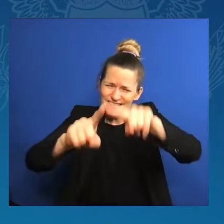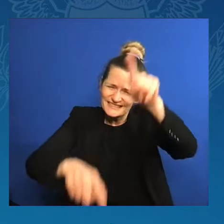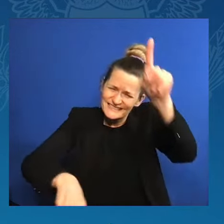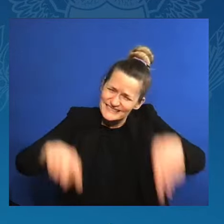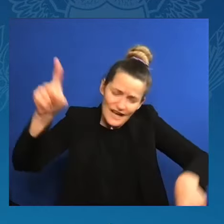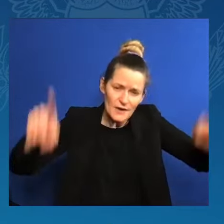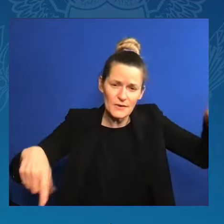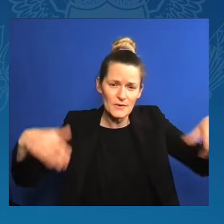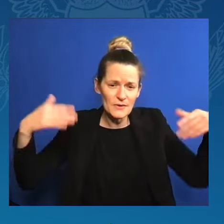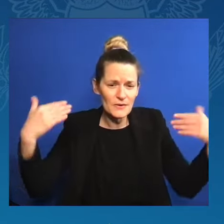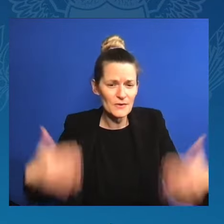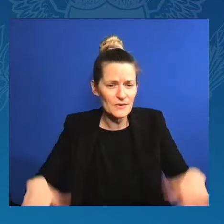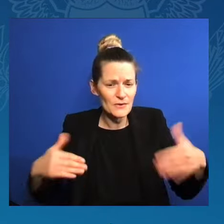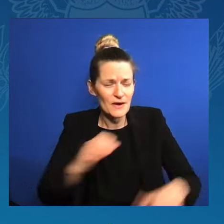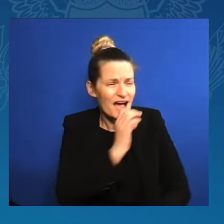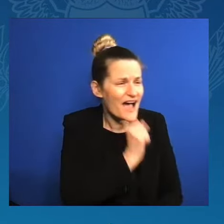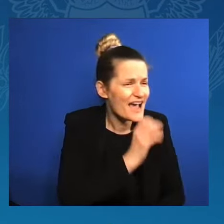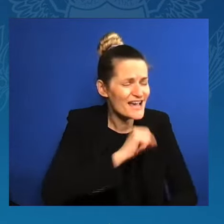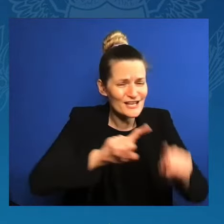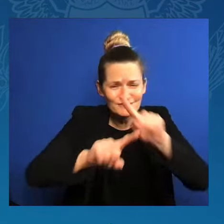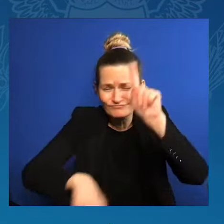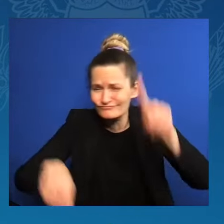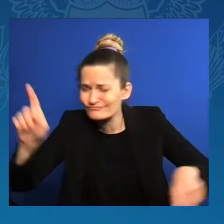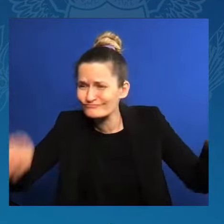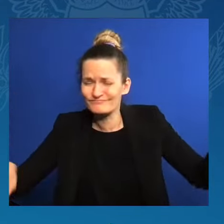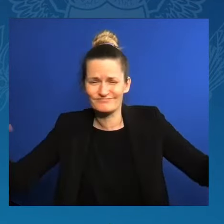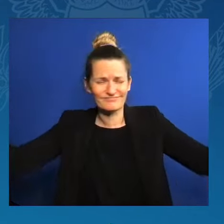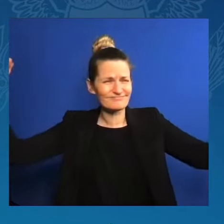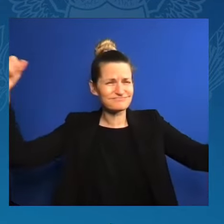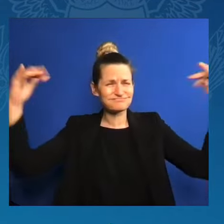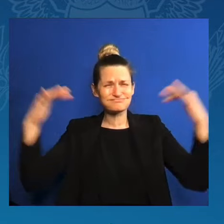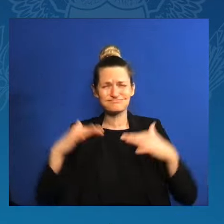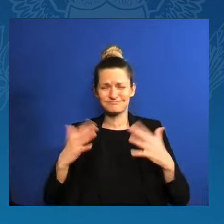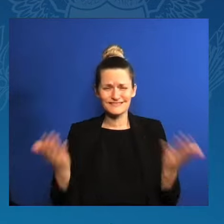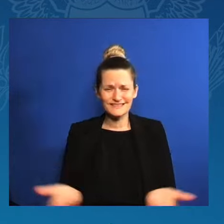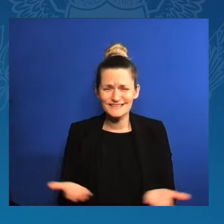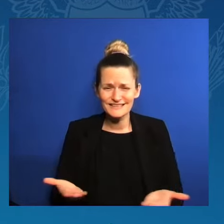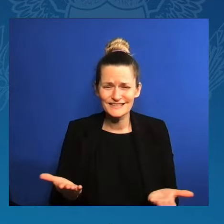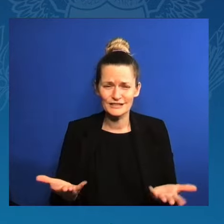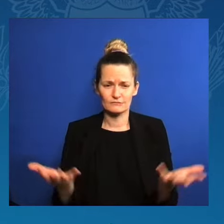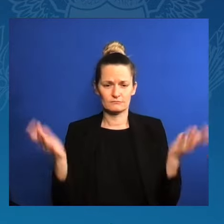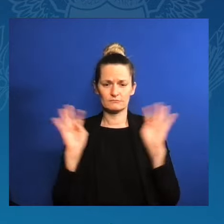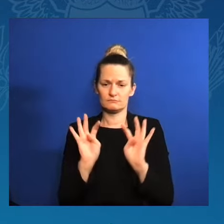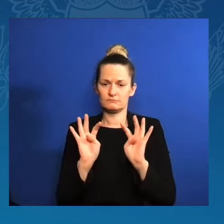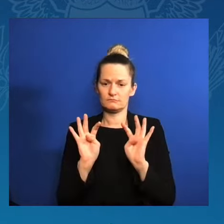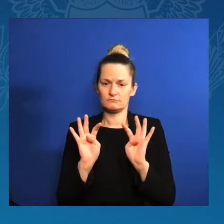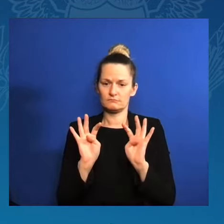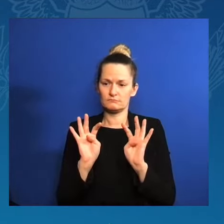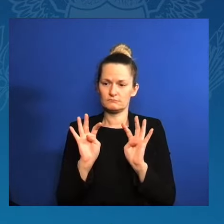together, are standing in defense of fundamental,